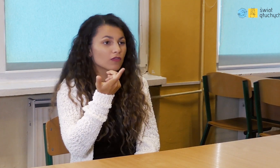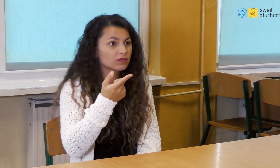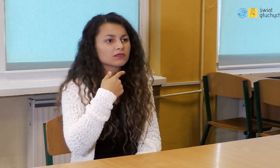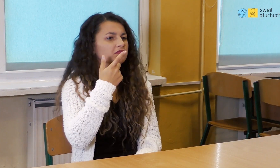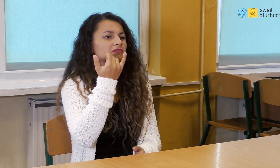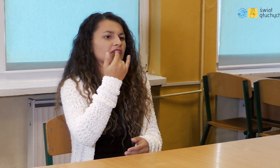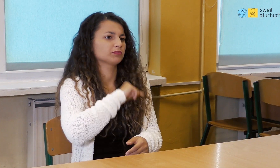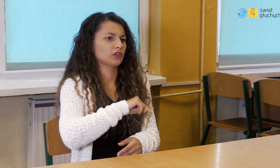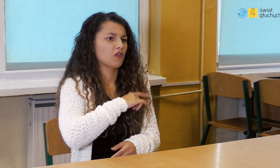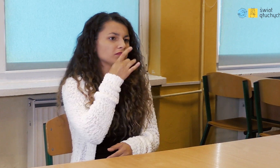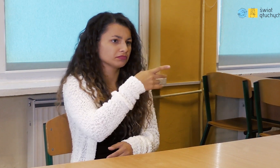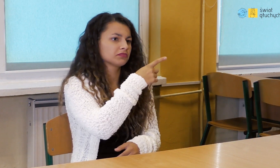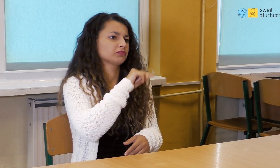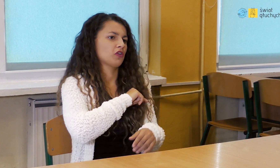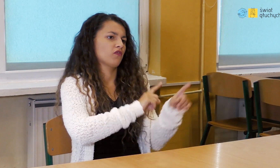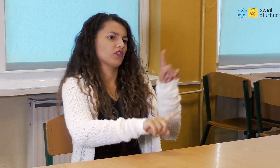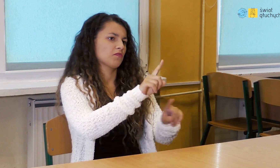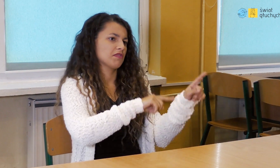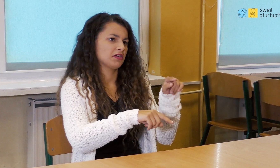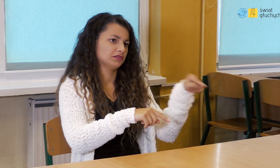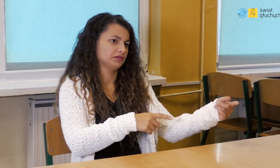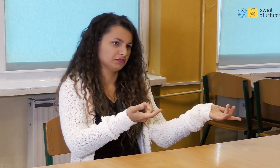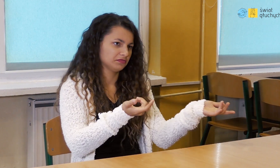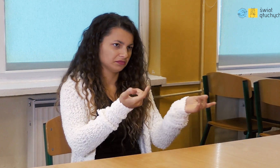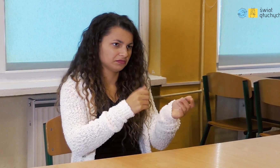a psychologist would be called.